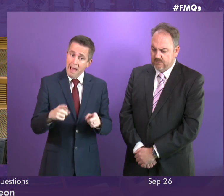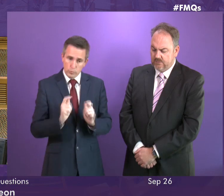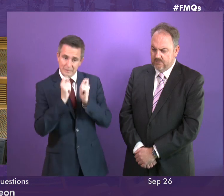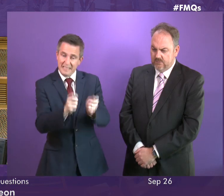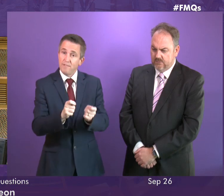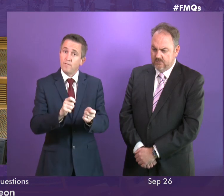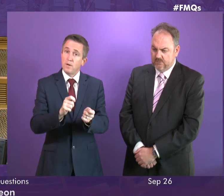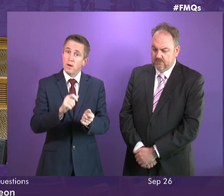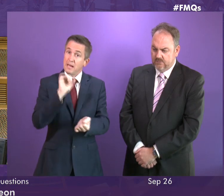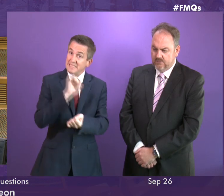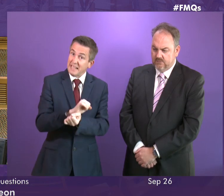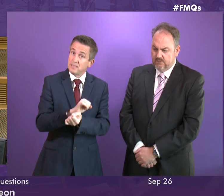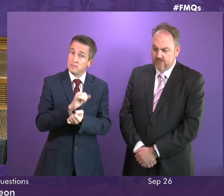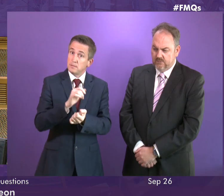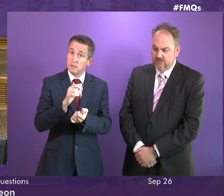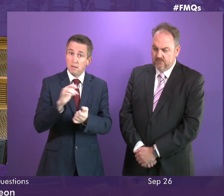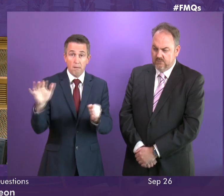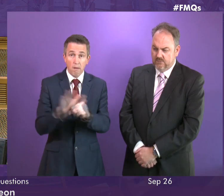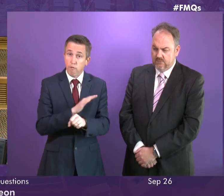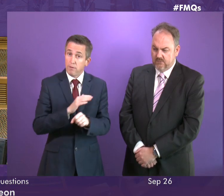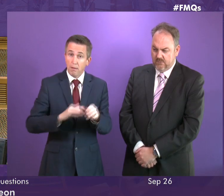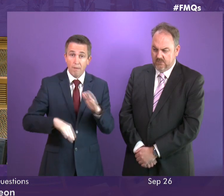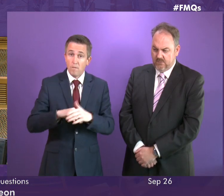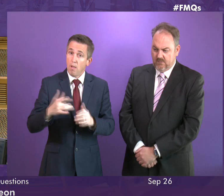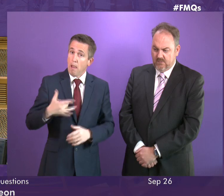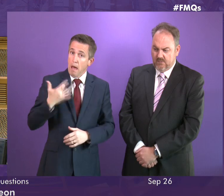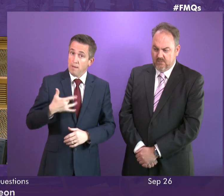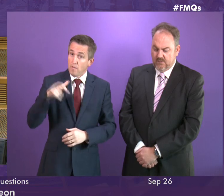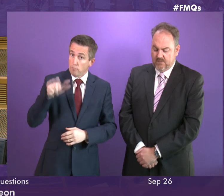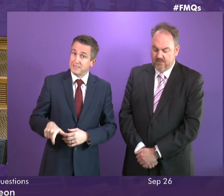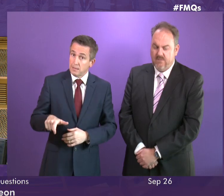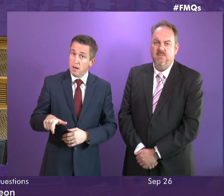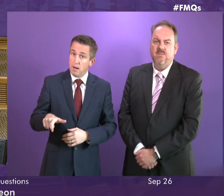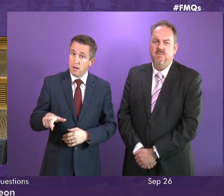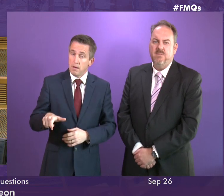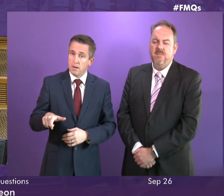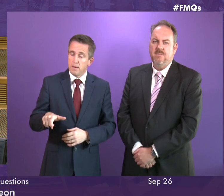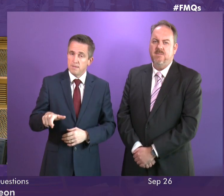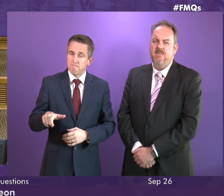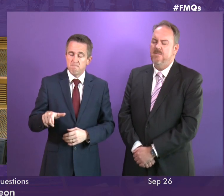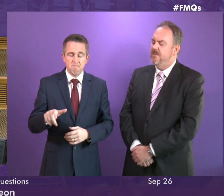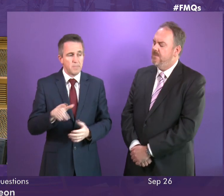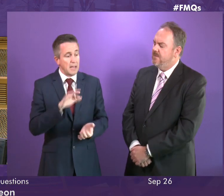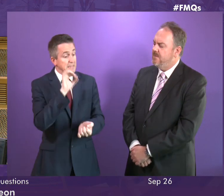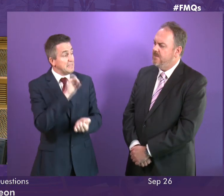a sentence that would cover the natural life of a prisoner. I think that it is best that